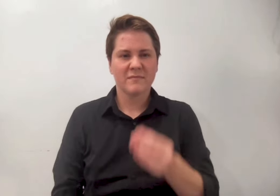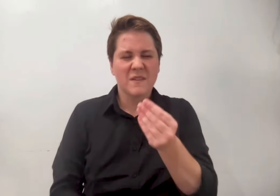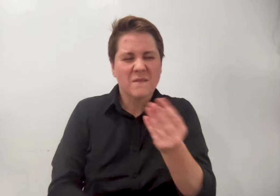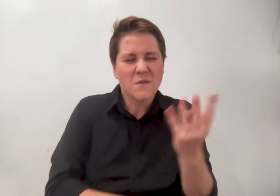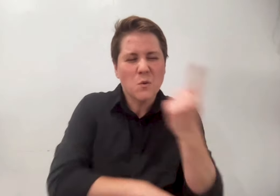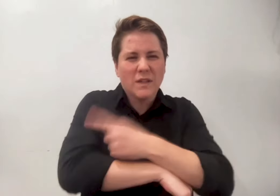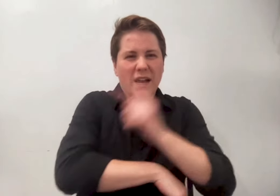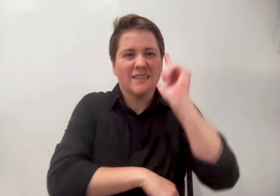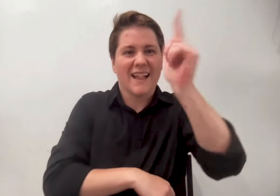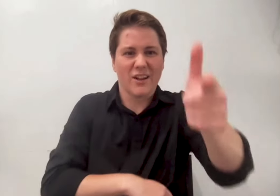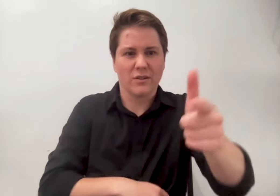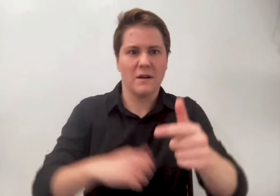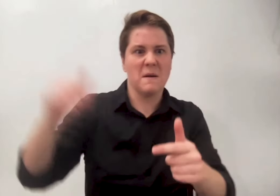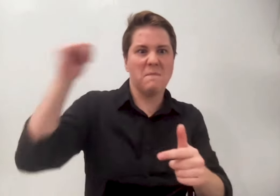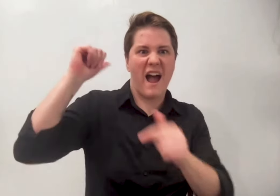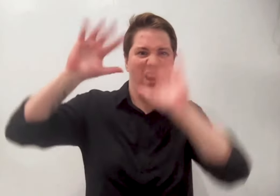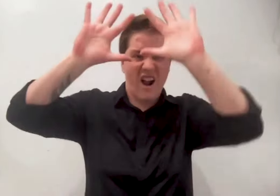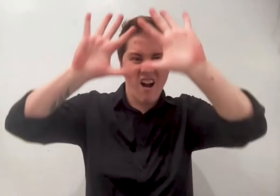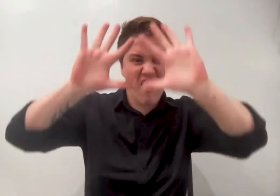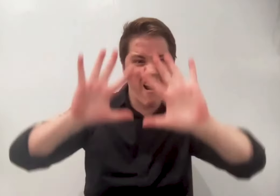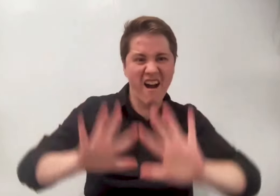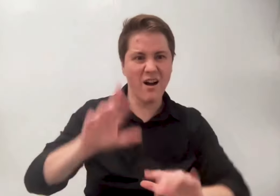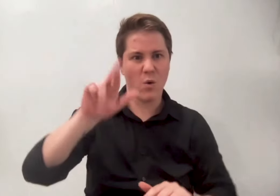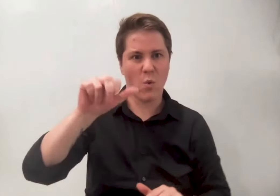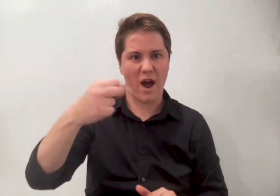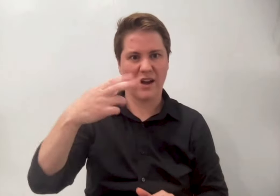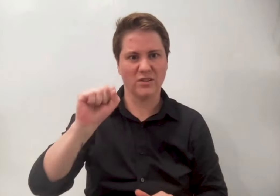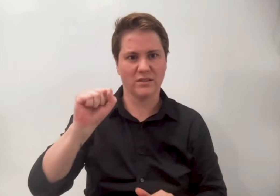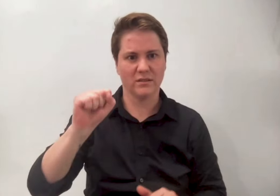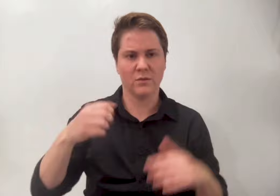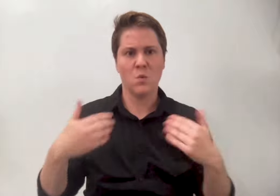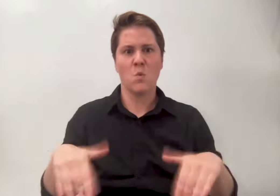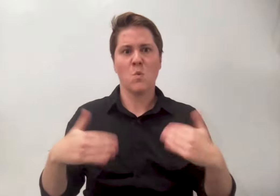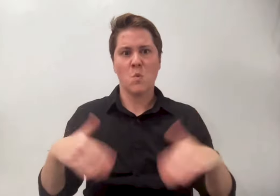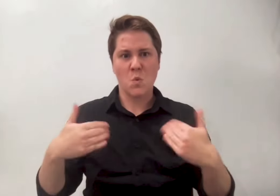A few days later, my back became covered in rashes.